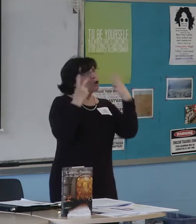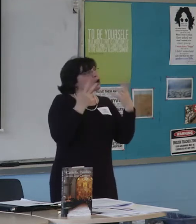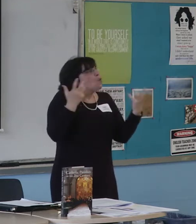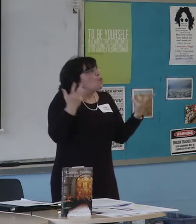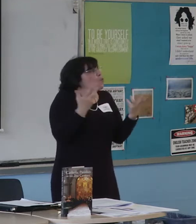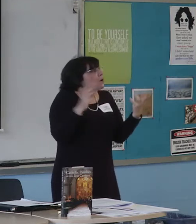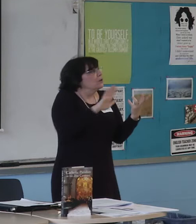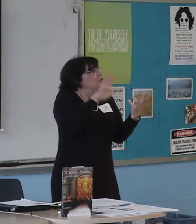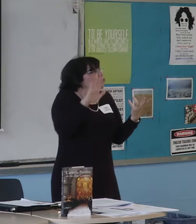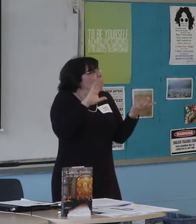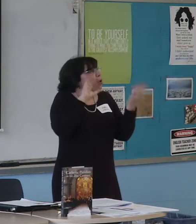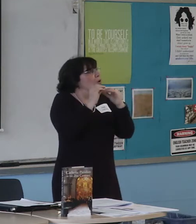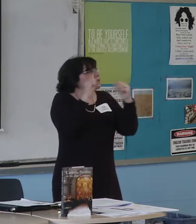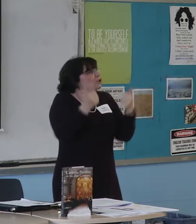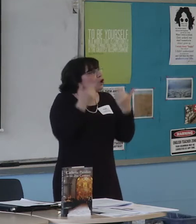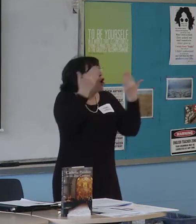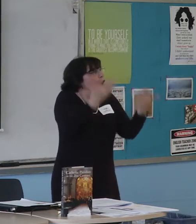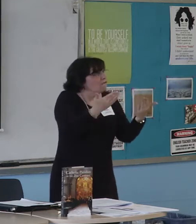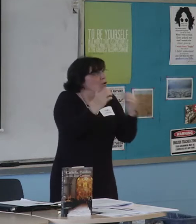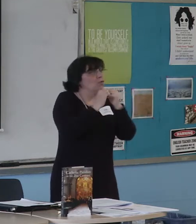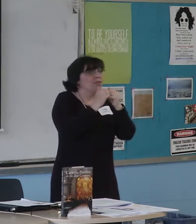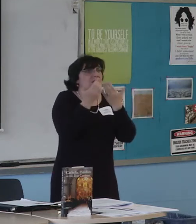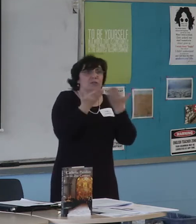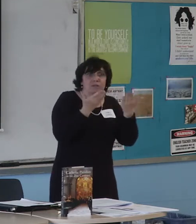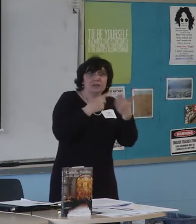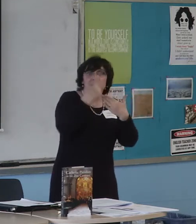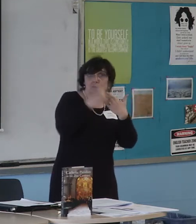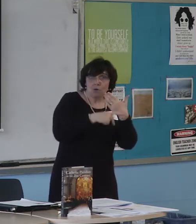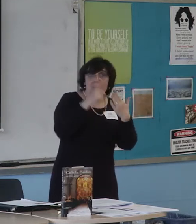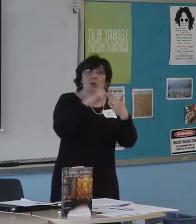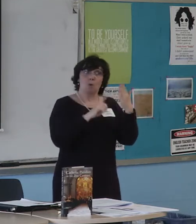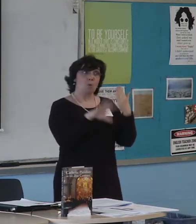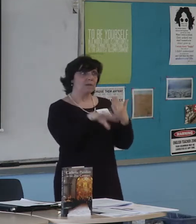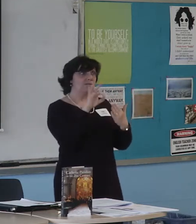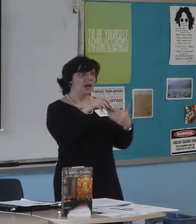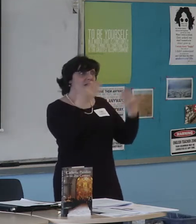organization offer in these services or programs, what we find here is, you know,